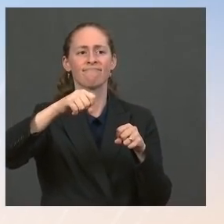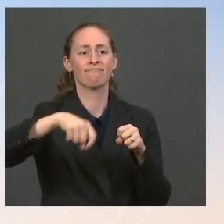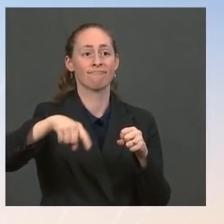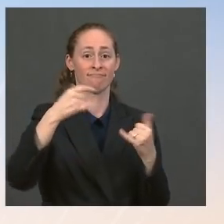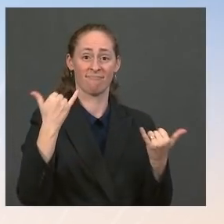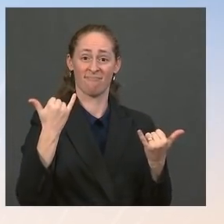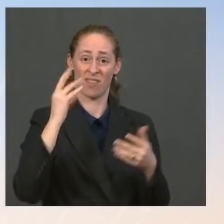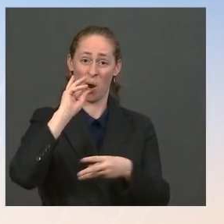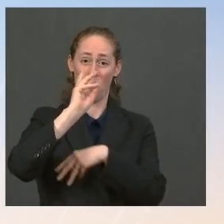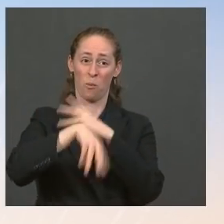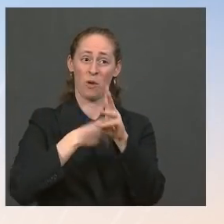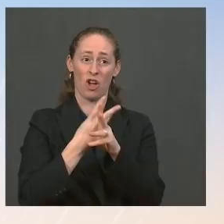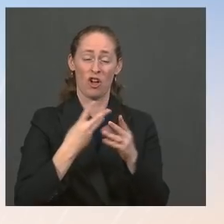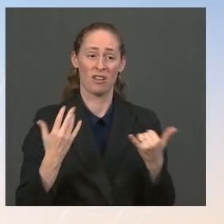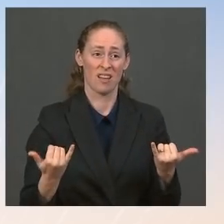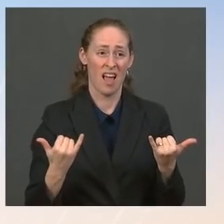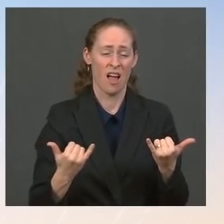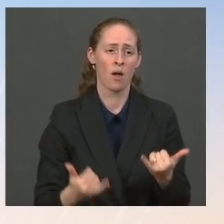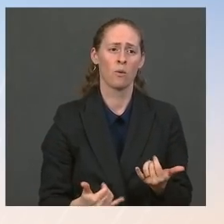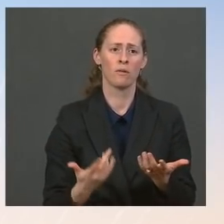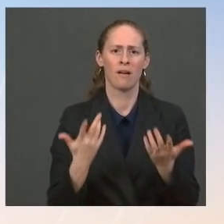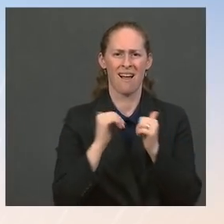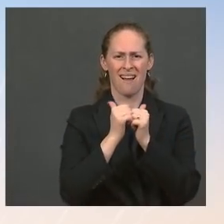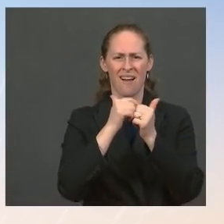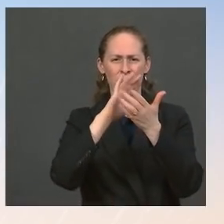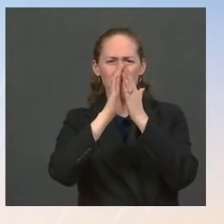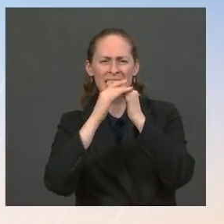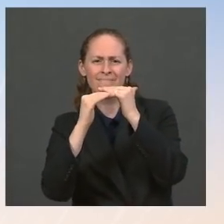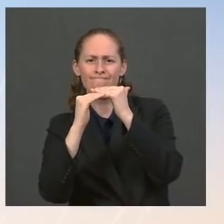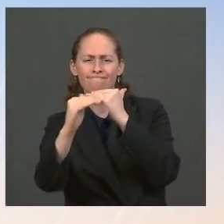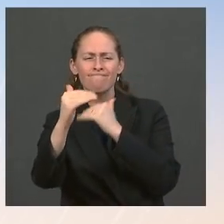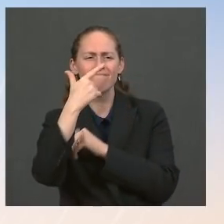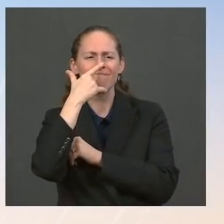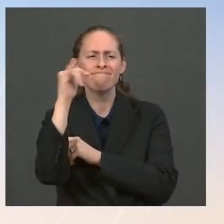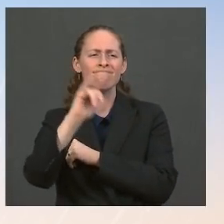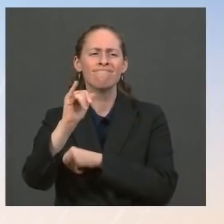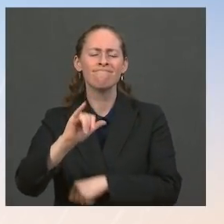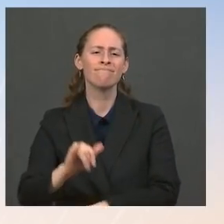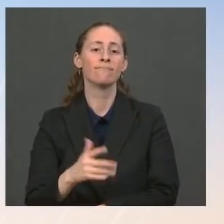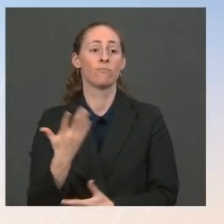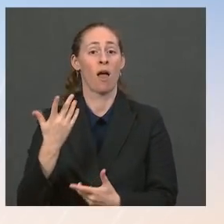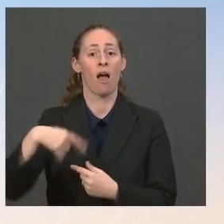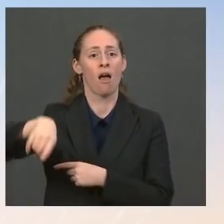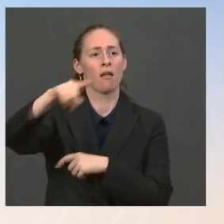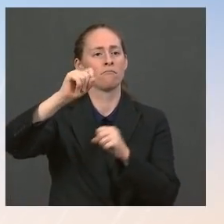there is one thing that -- as to which there is unanimity, and that is the need for comprehensive immigration reform.